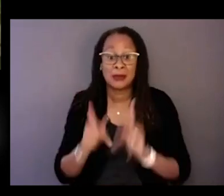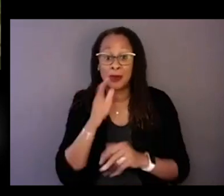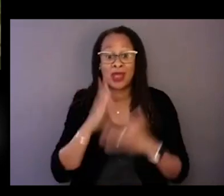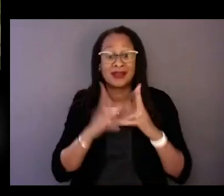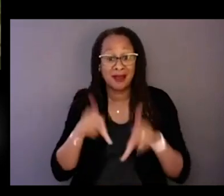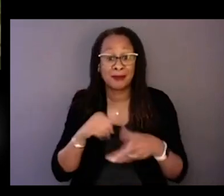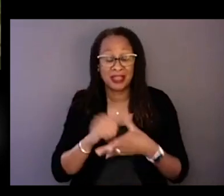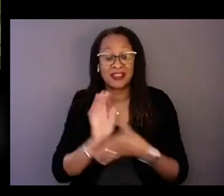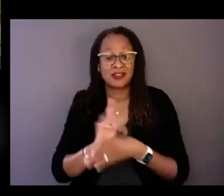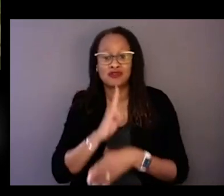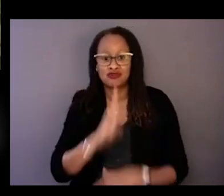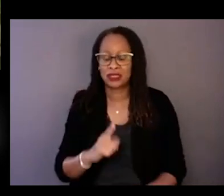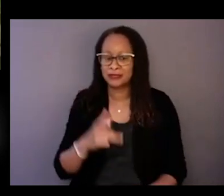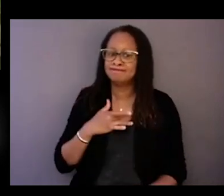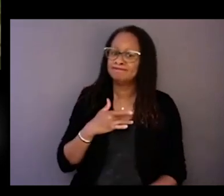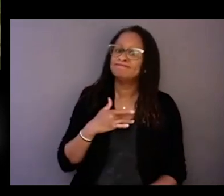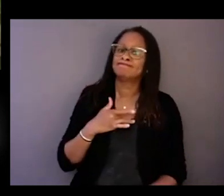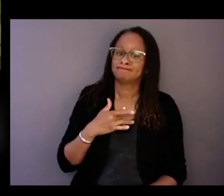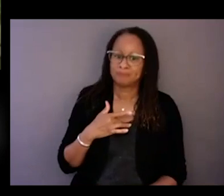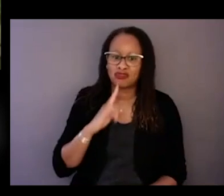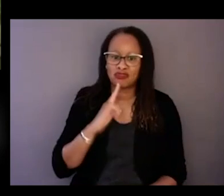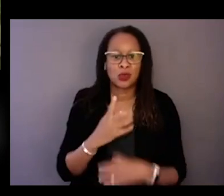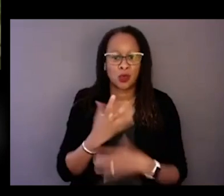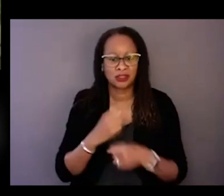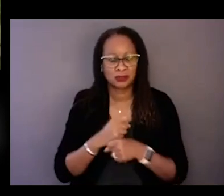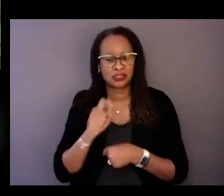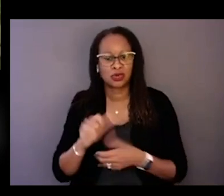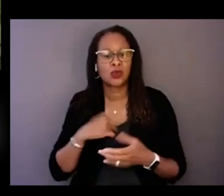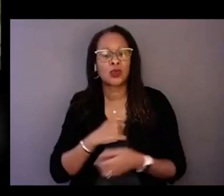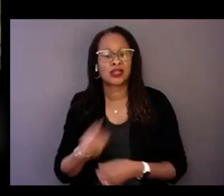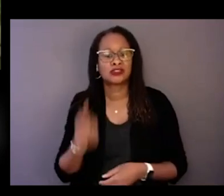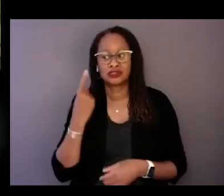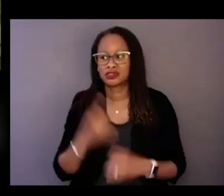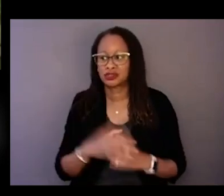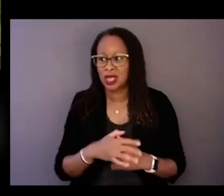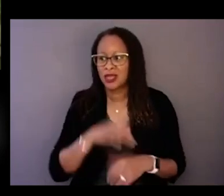that really spoke to, they really wanted to make sure that we understood the truth about her